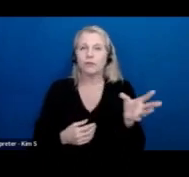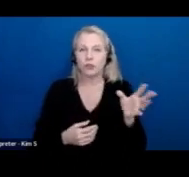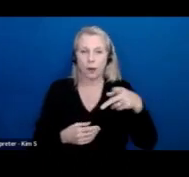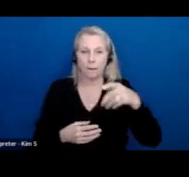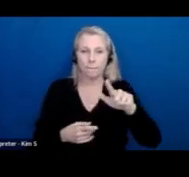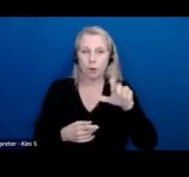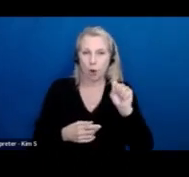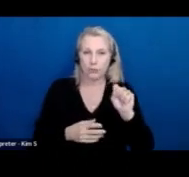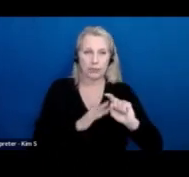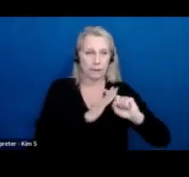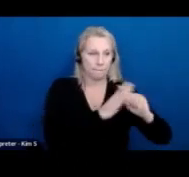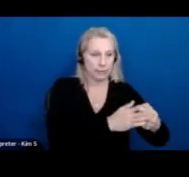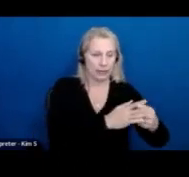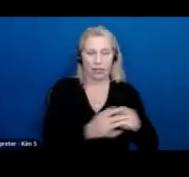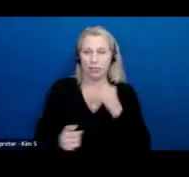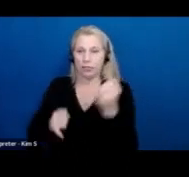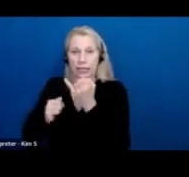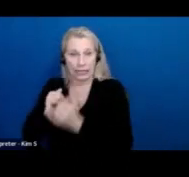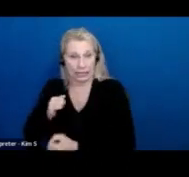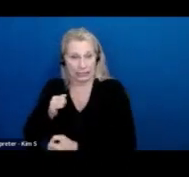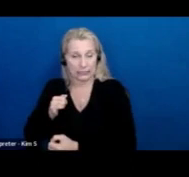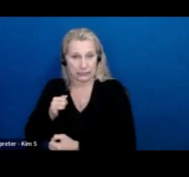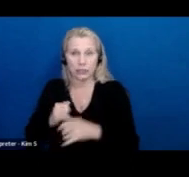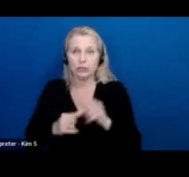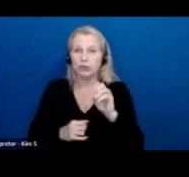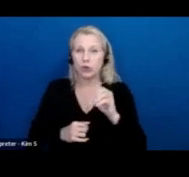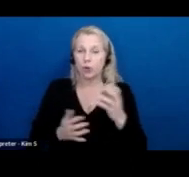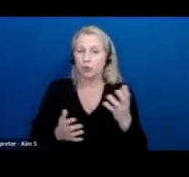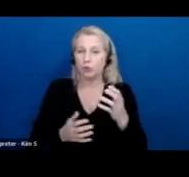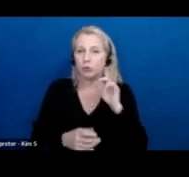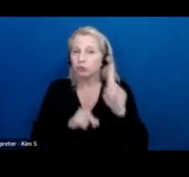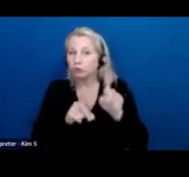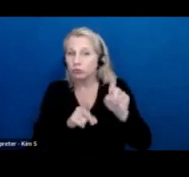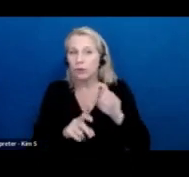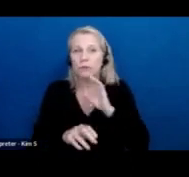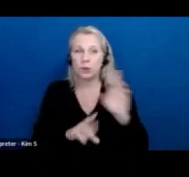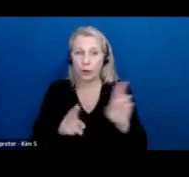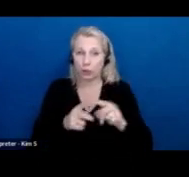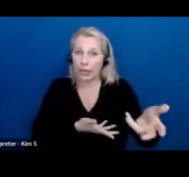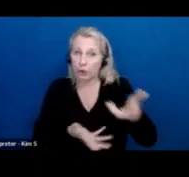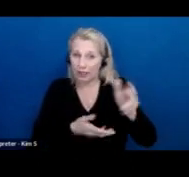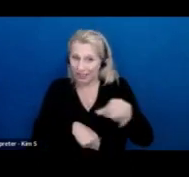beginning and the end of this webinar so please be prepared to interact then. And actually, I